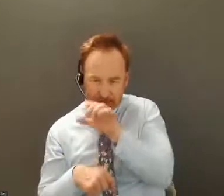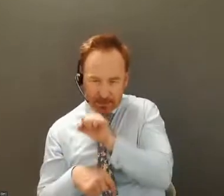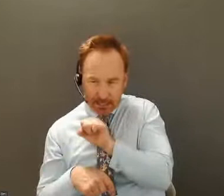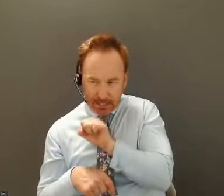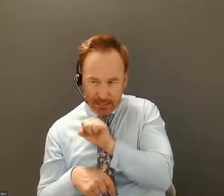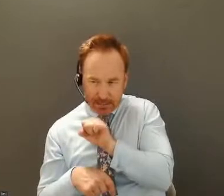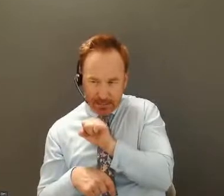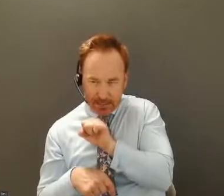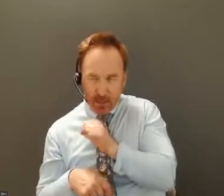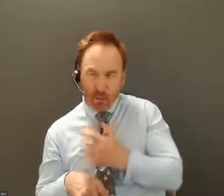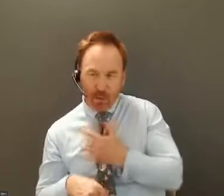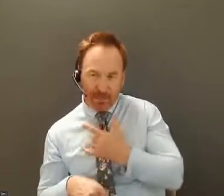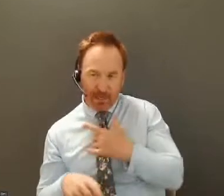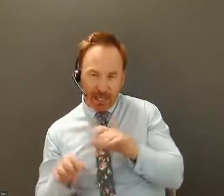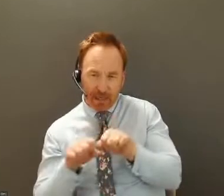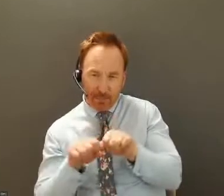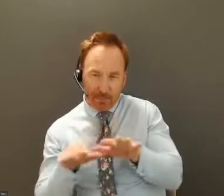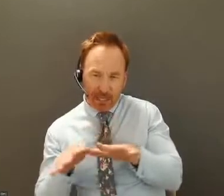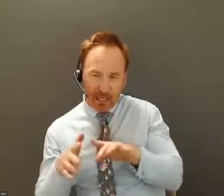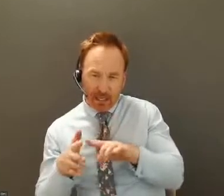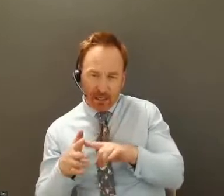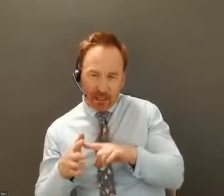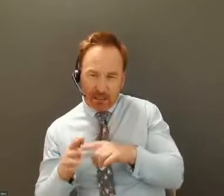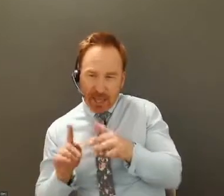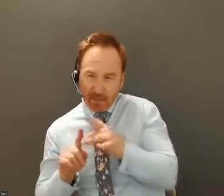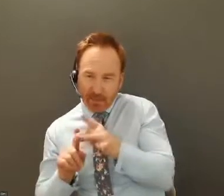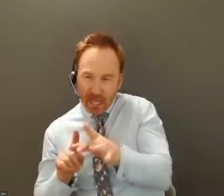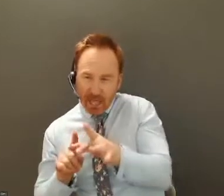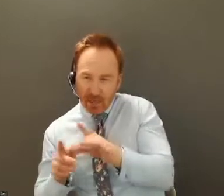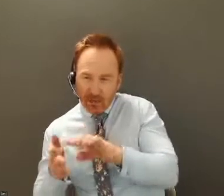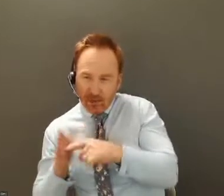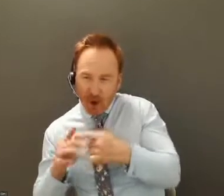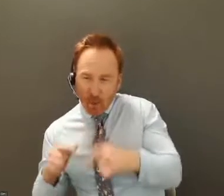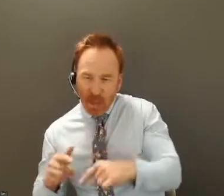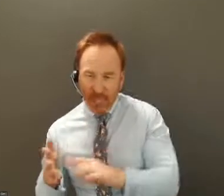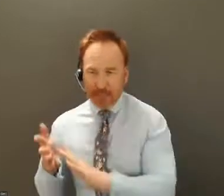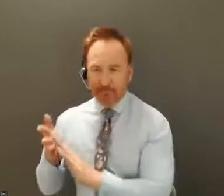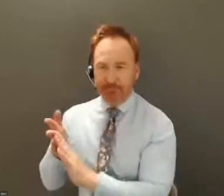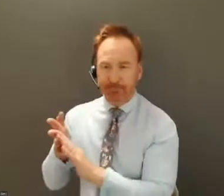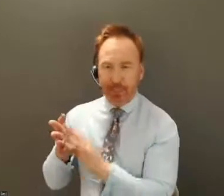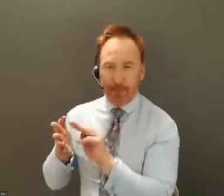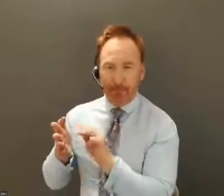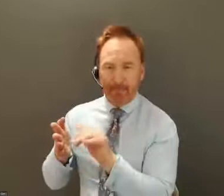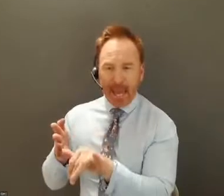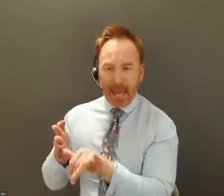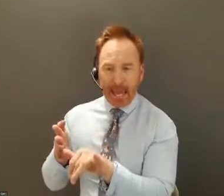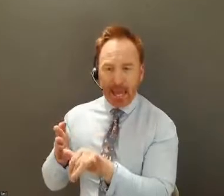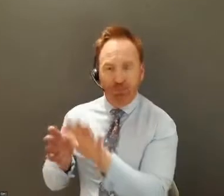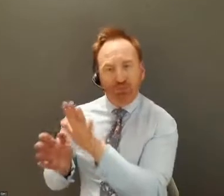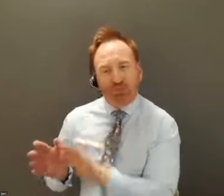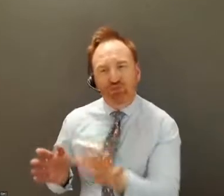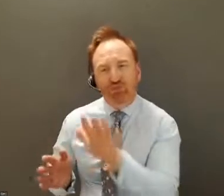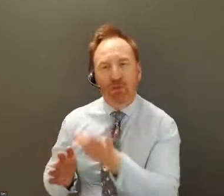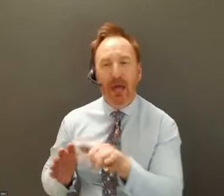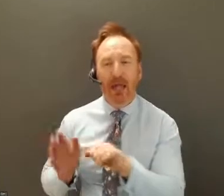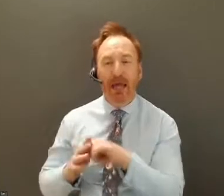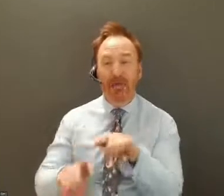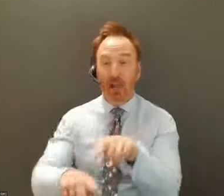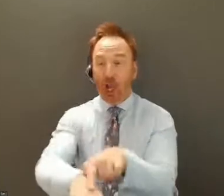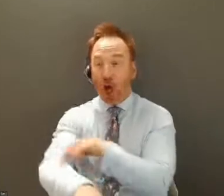those coming in it is based on consent and I am not fully sure about that question about access